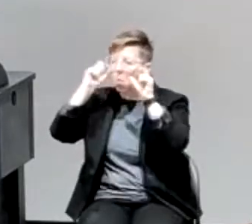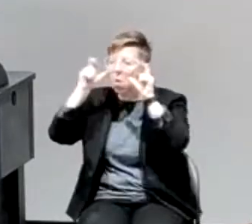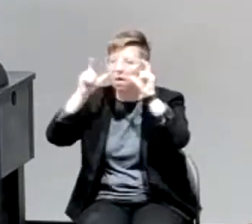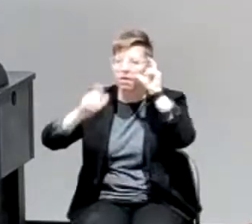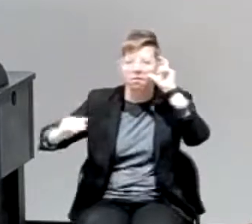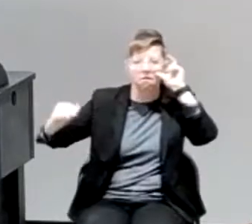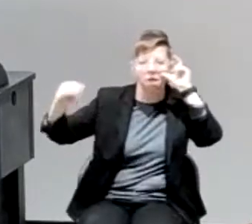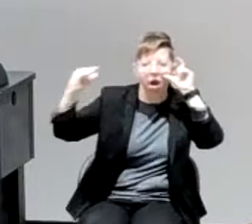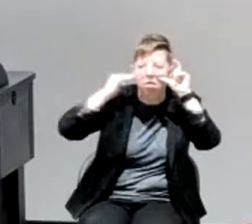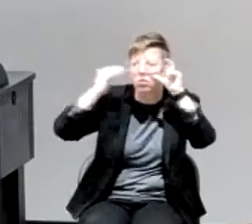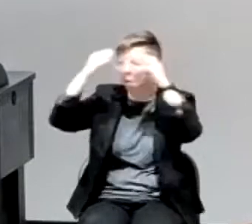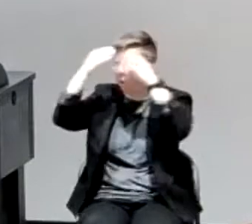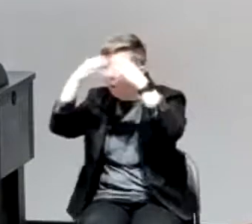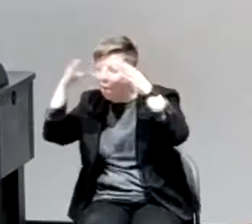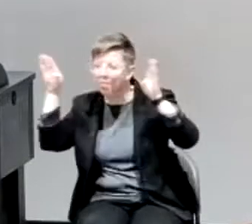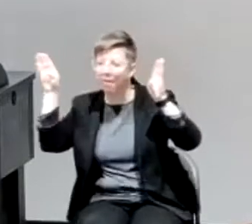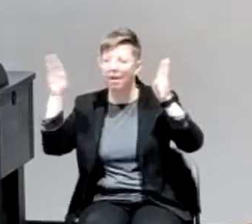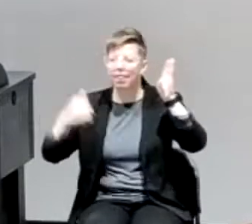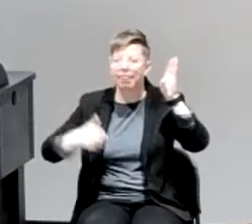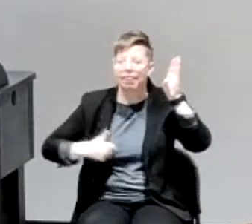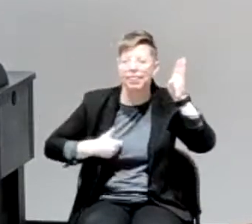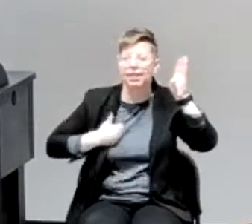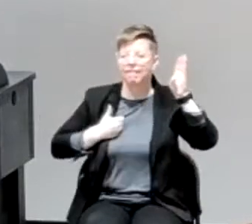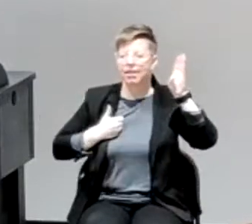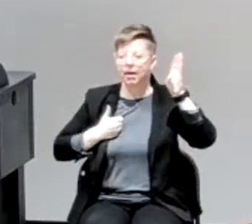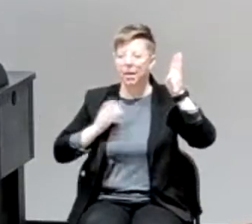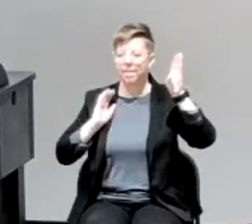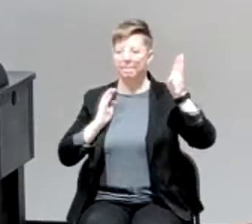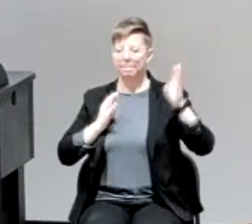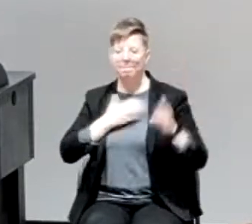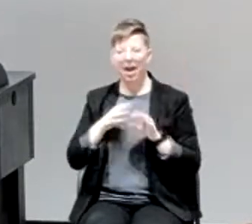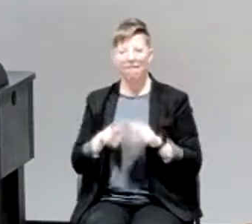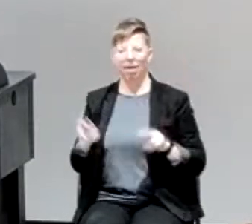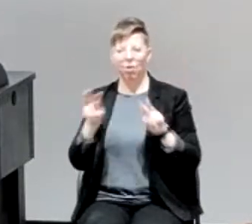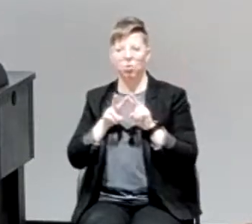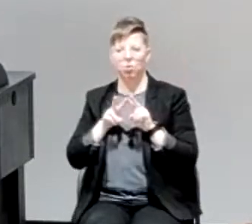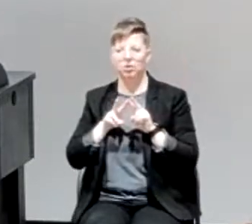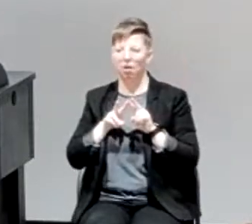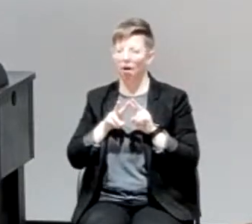So even though I've been in this country for 40 years, even though I thought I was awake